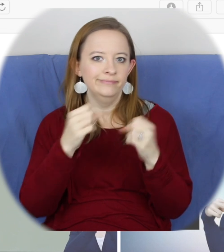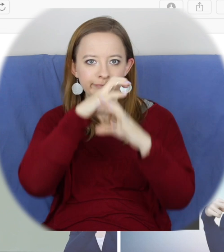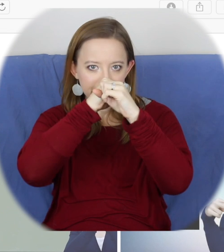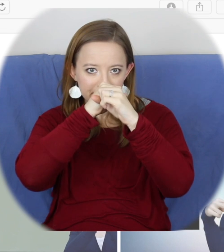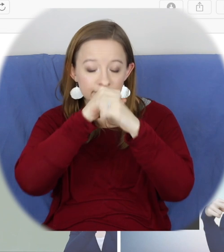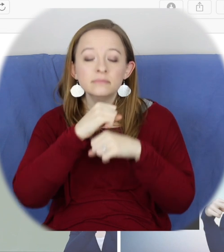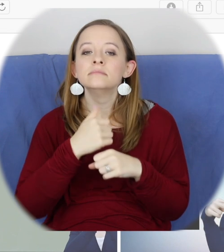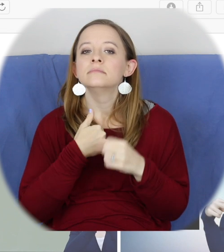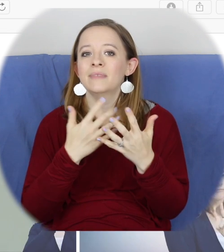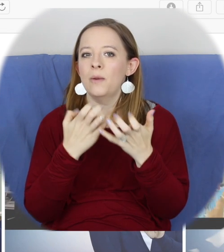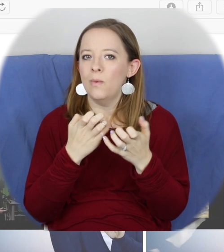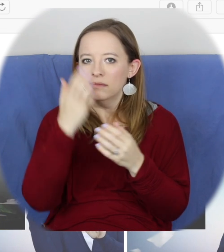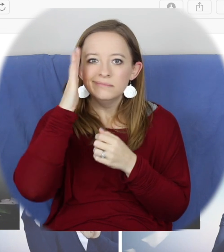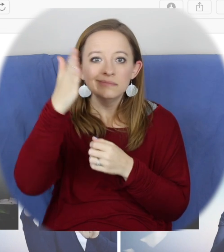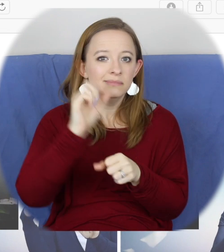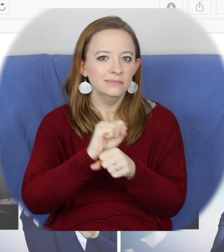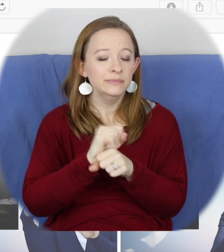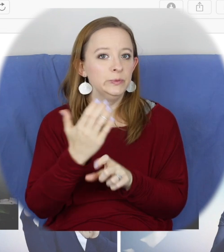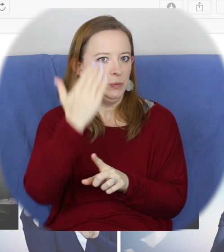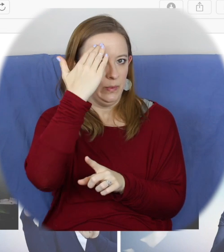I want potential employers to know that I'm not